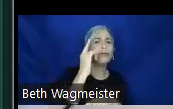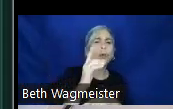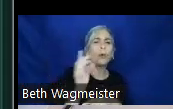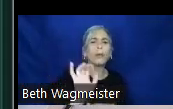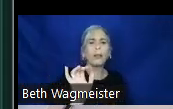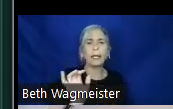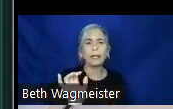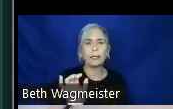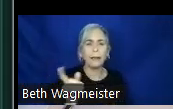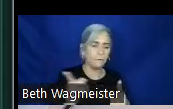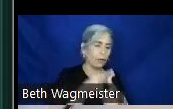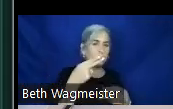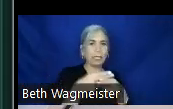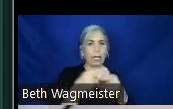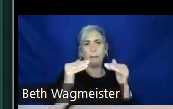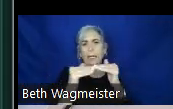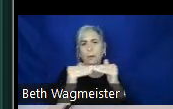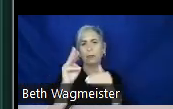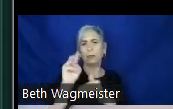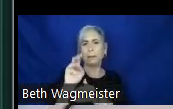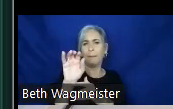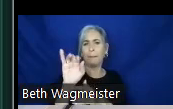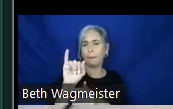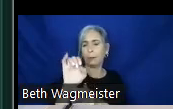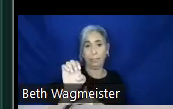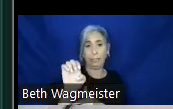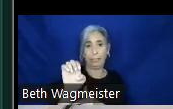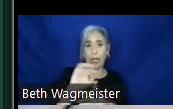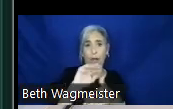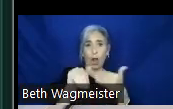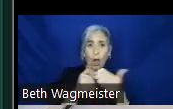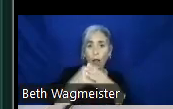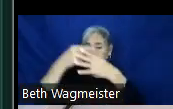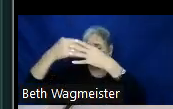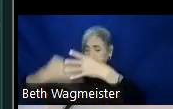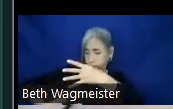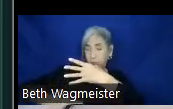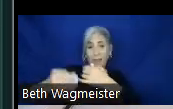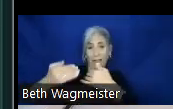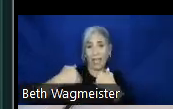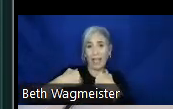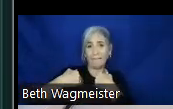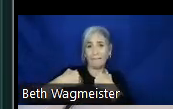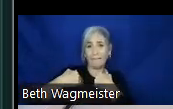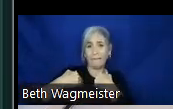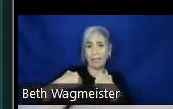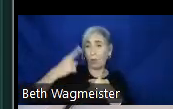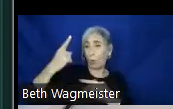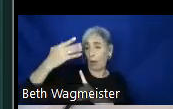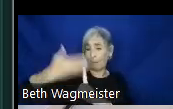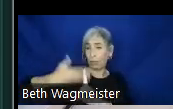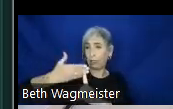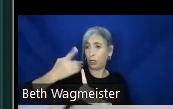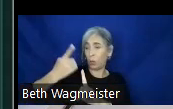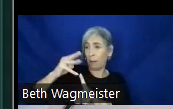I'll say first name equals Marie. I have all the Nobel Prize winner that has that. There is one.